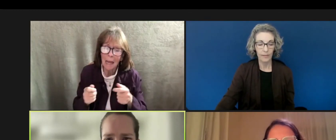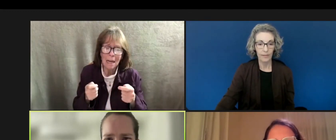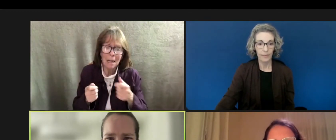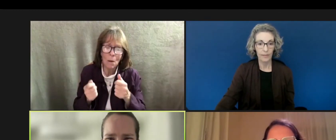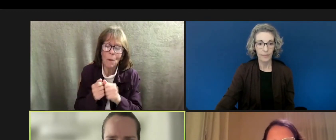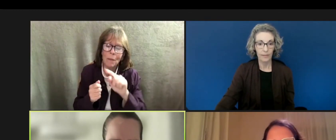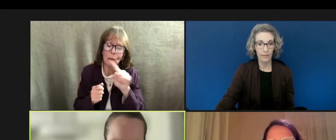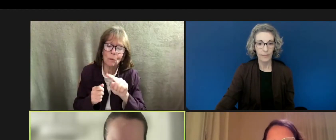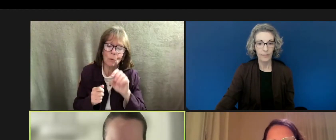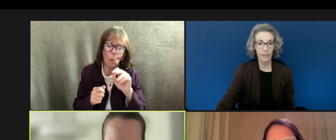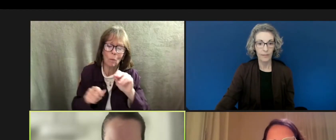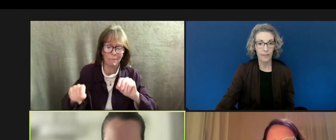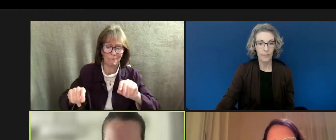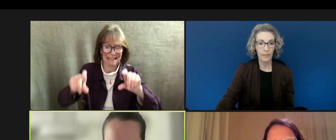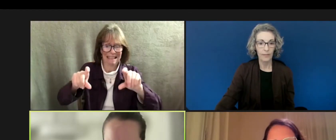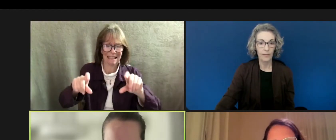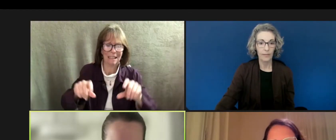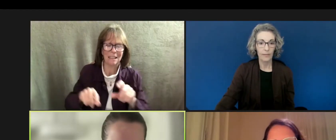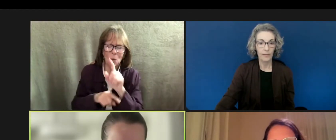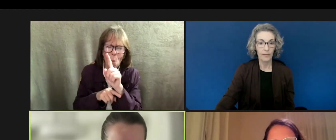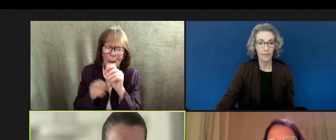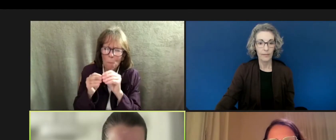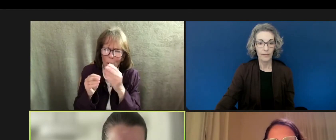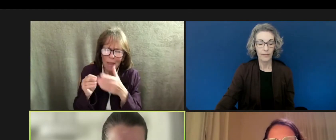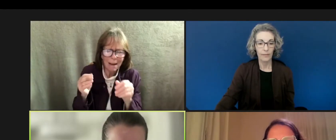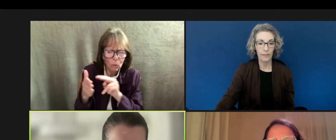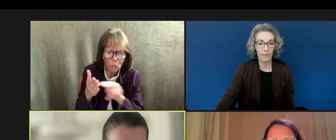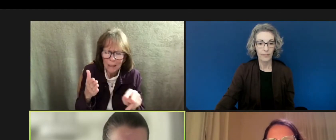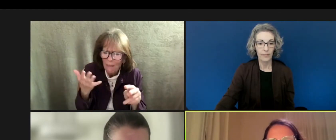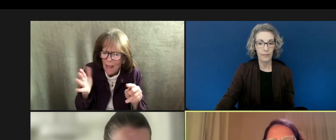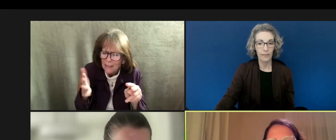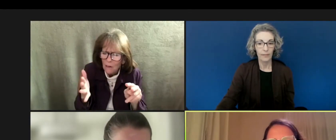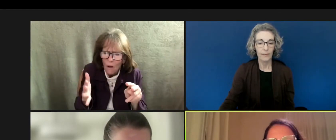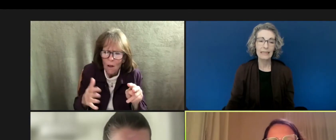I just need to get one more detail out of here.